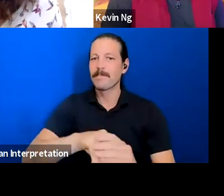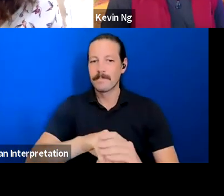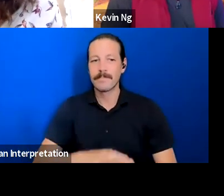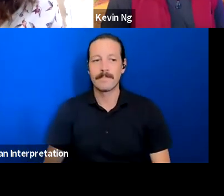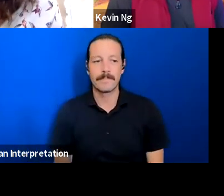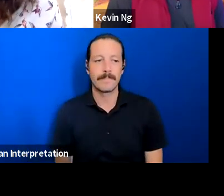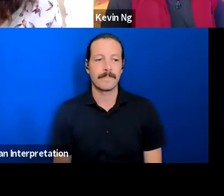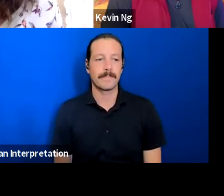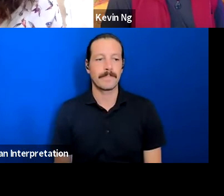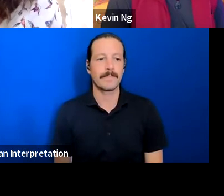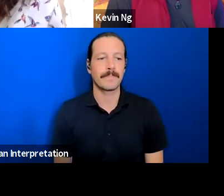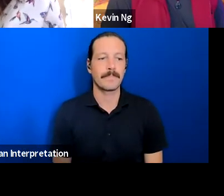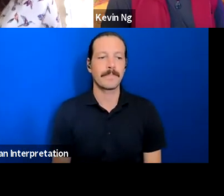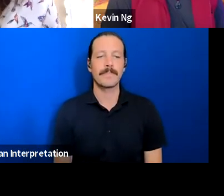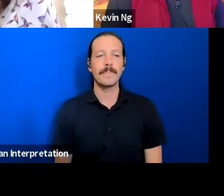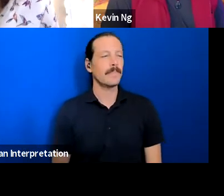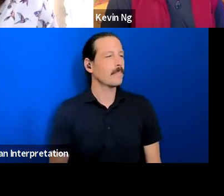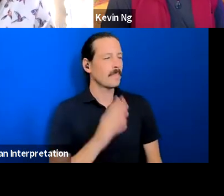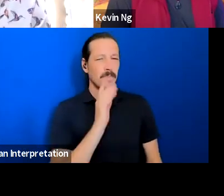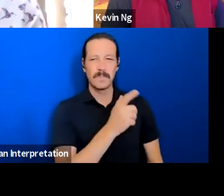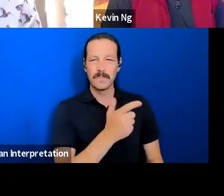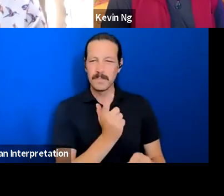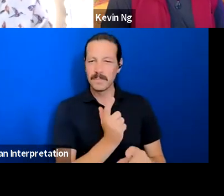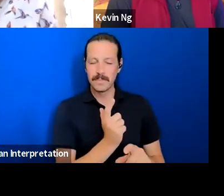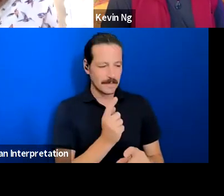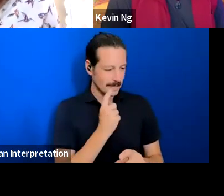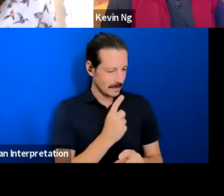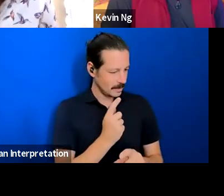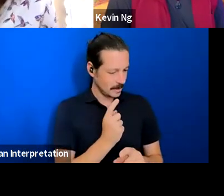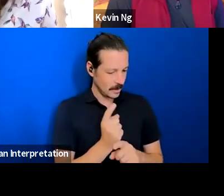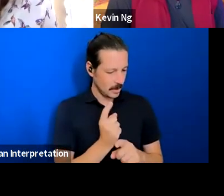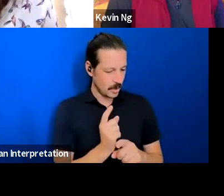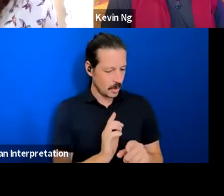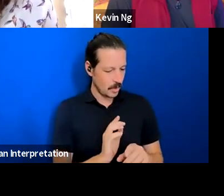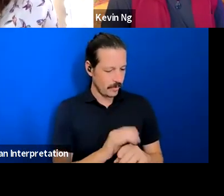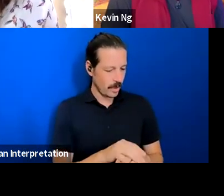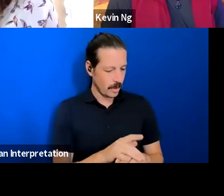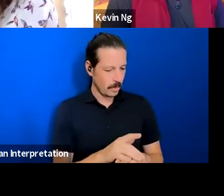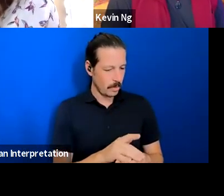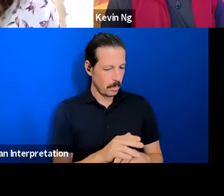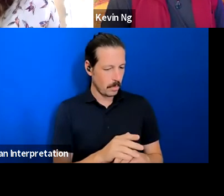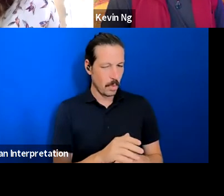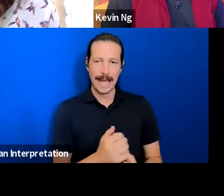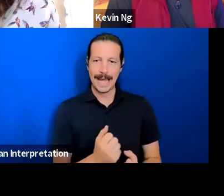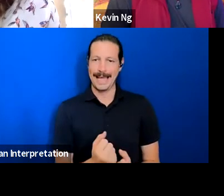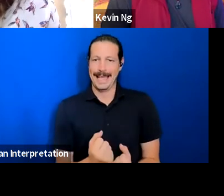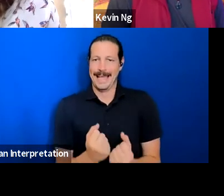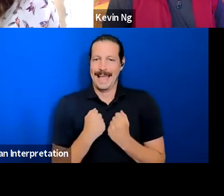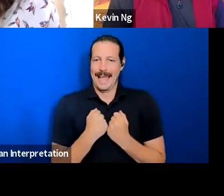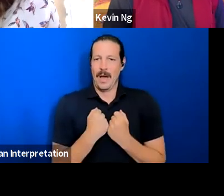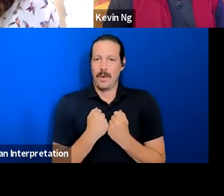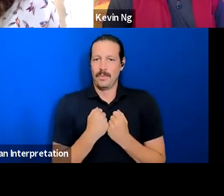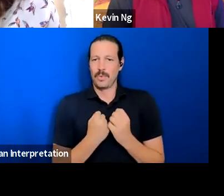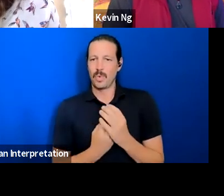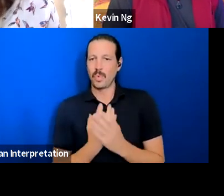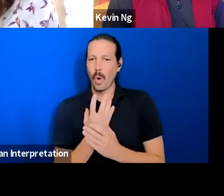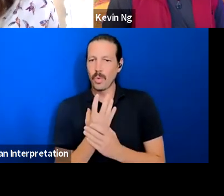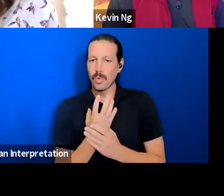I think they were about our own growth and I would like to think that everyone that comes